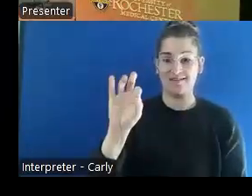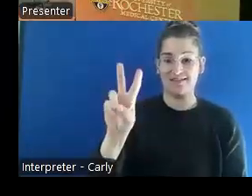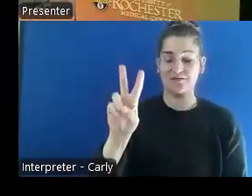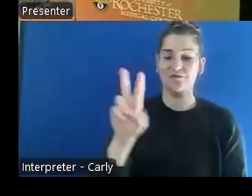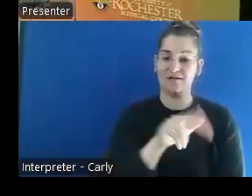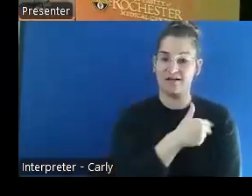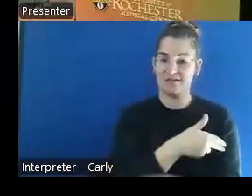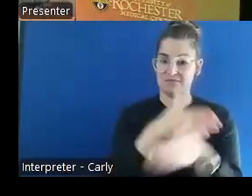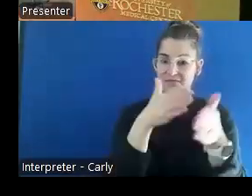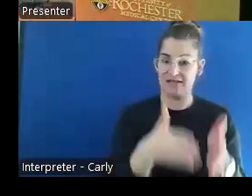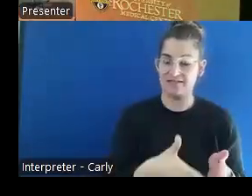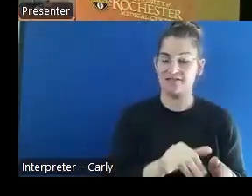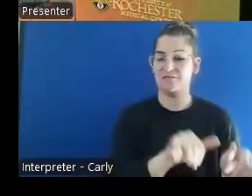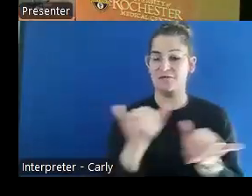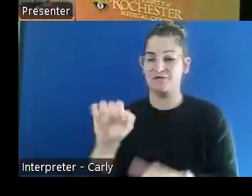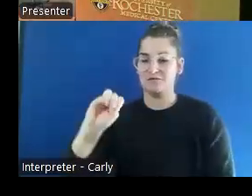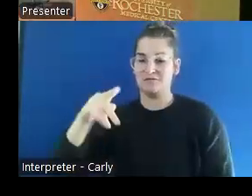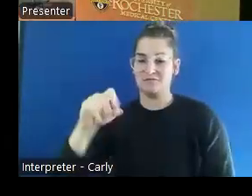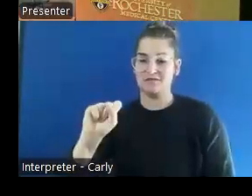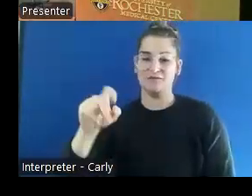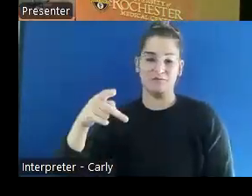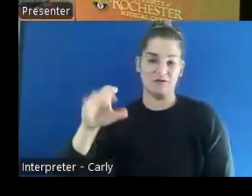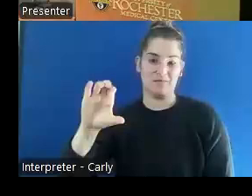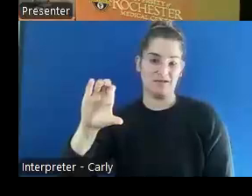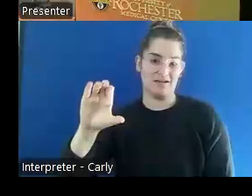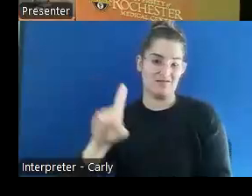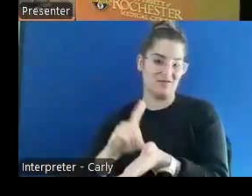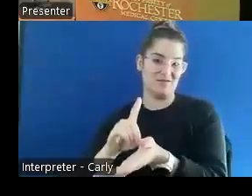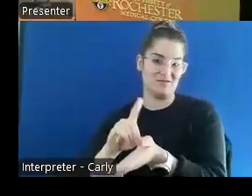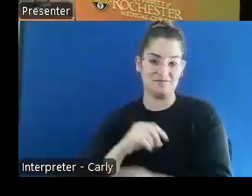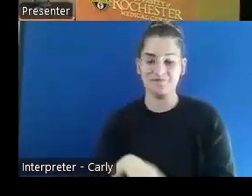myips clinic as a primary care doctor and this is my fourth year being here although